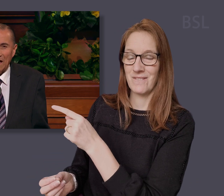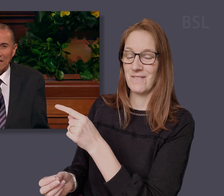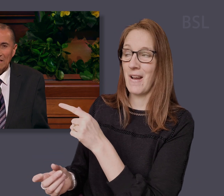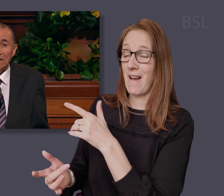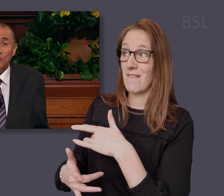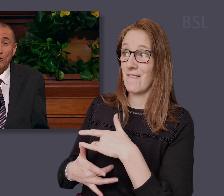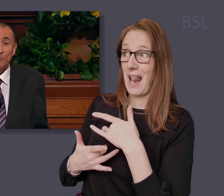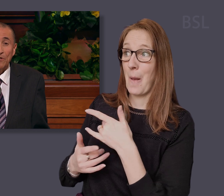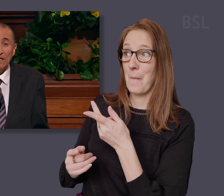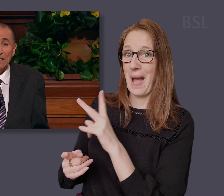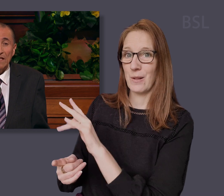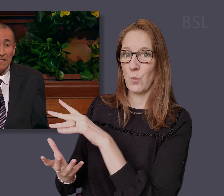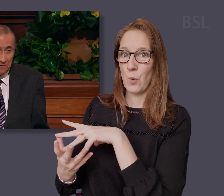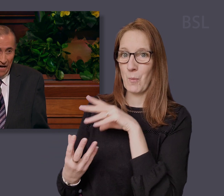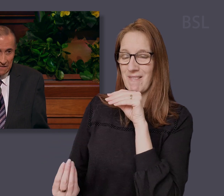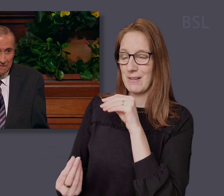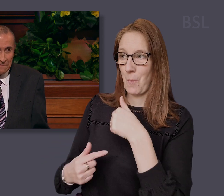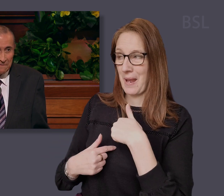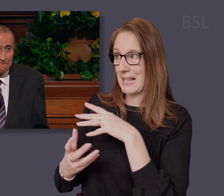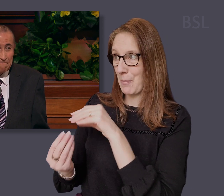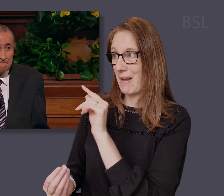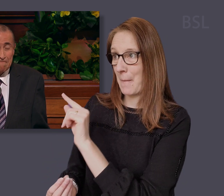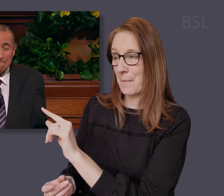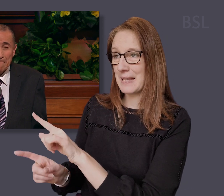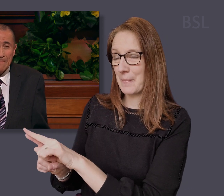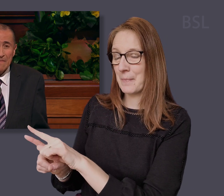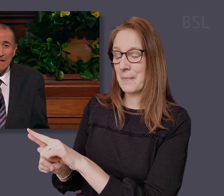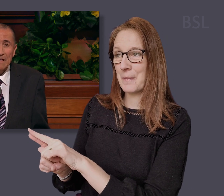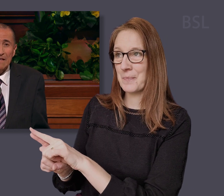as an undershepherd came back.